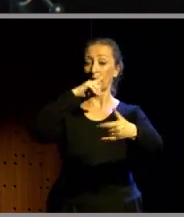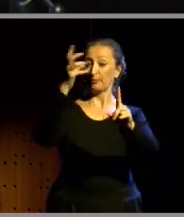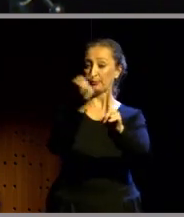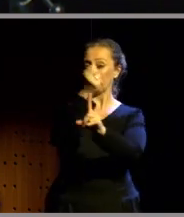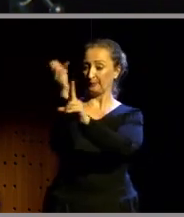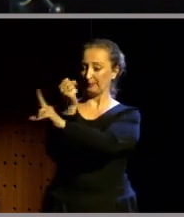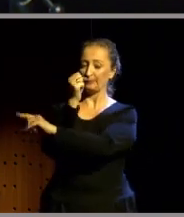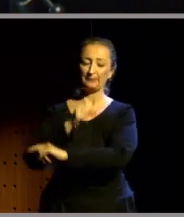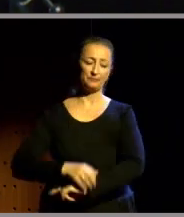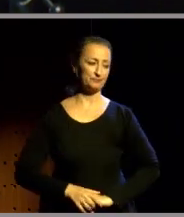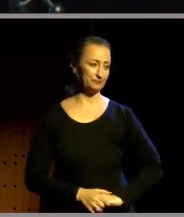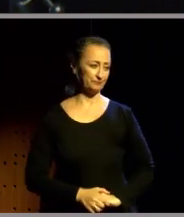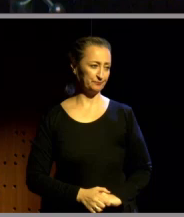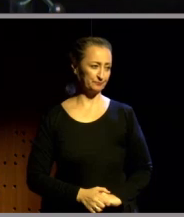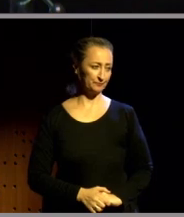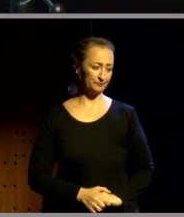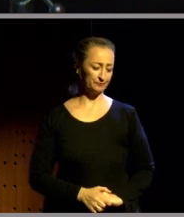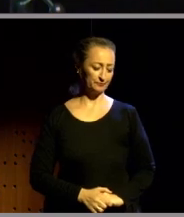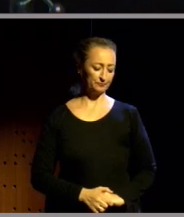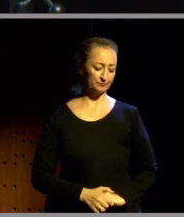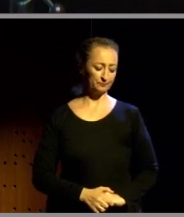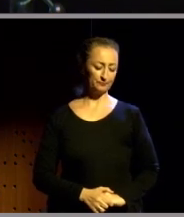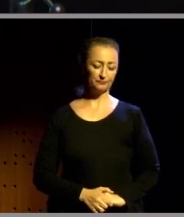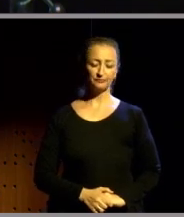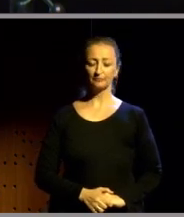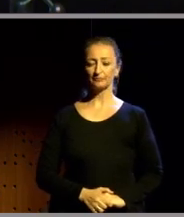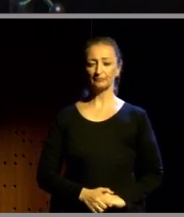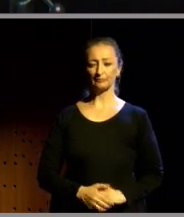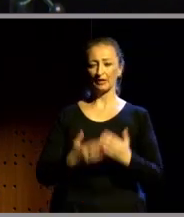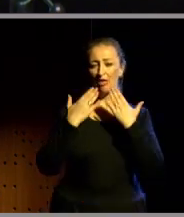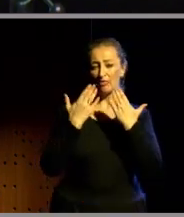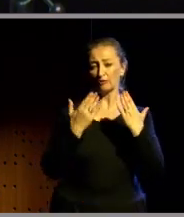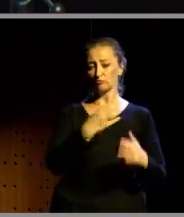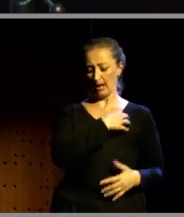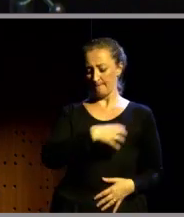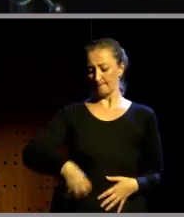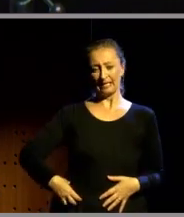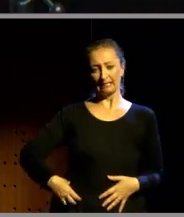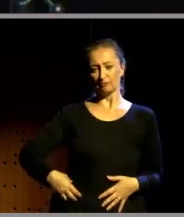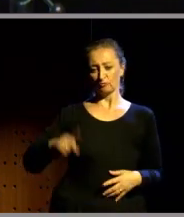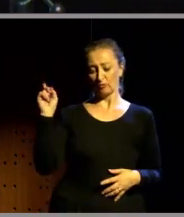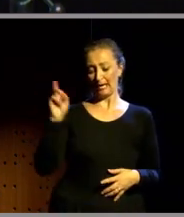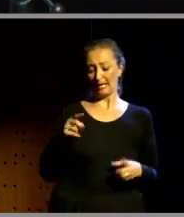I acknowledge and thank the distinguished parliamentarians for joining us today,